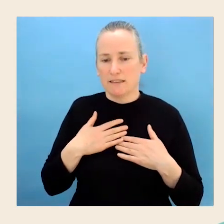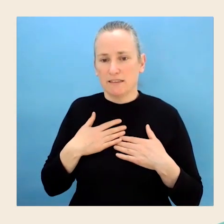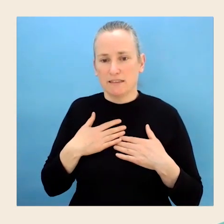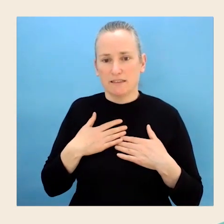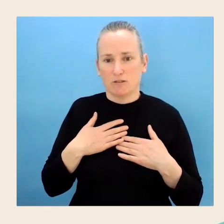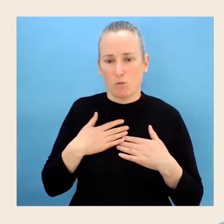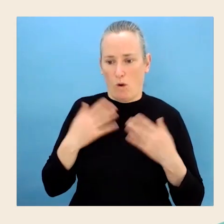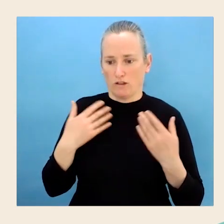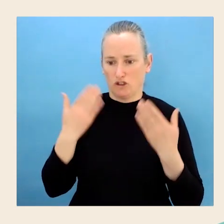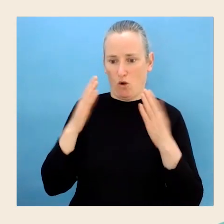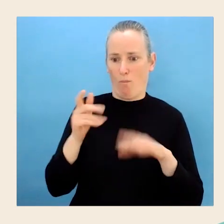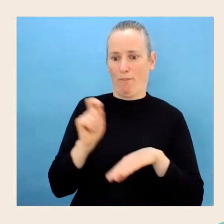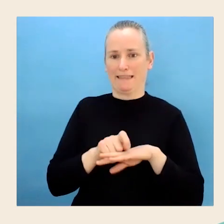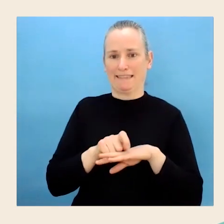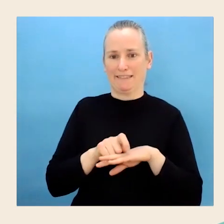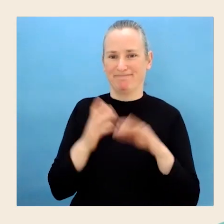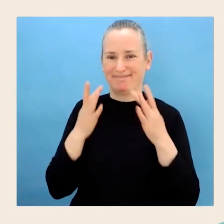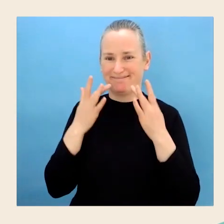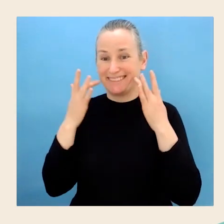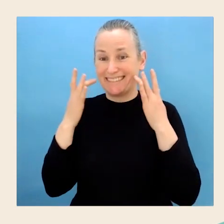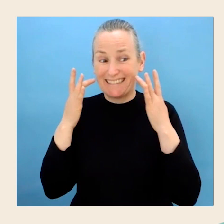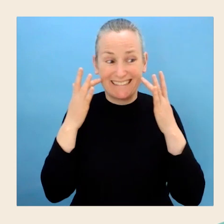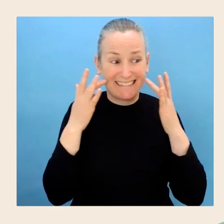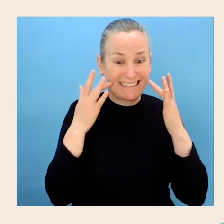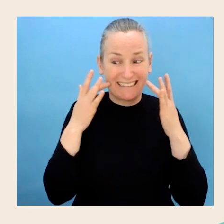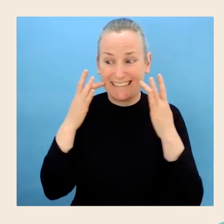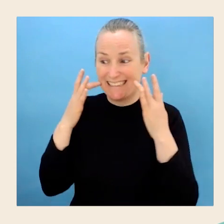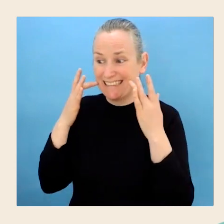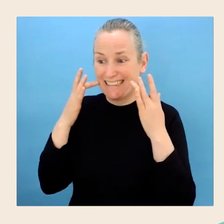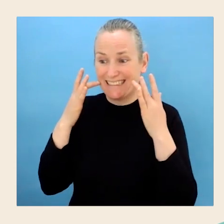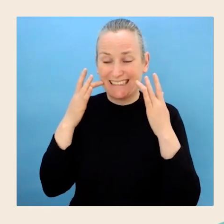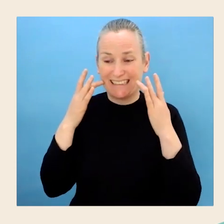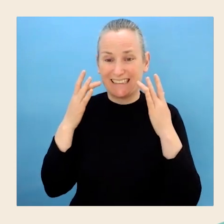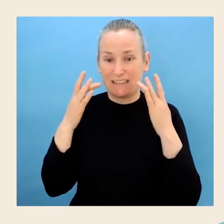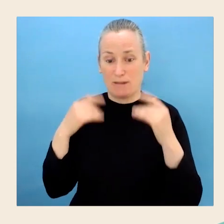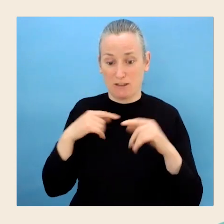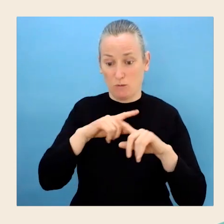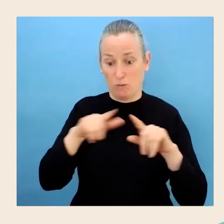Because we are all also not immune to ableism, right,